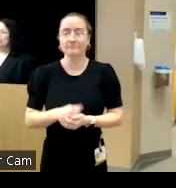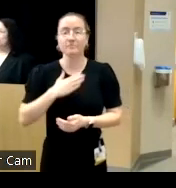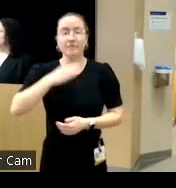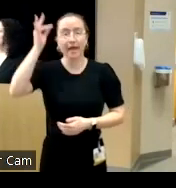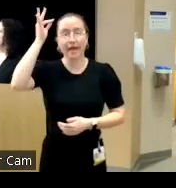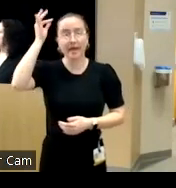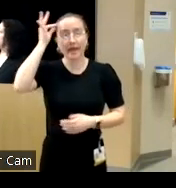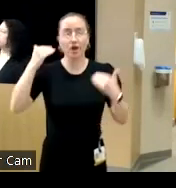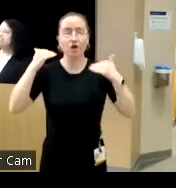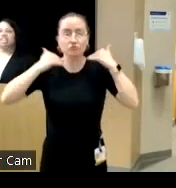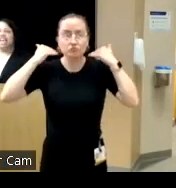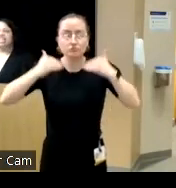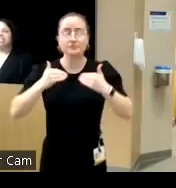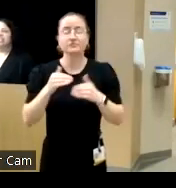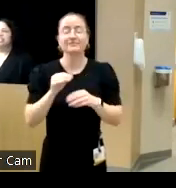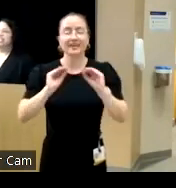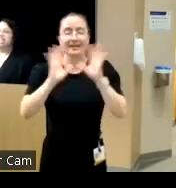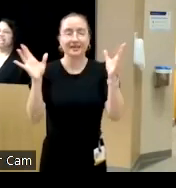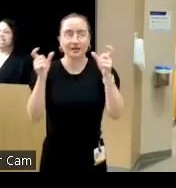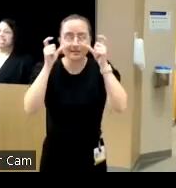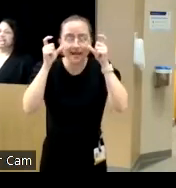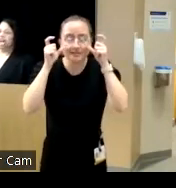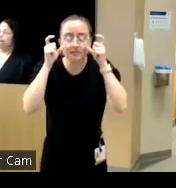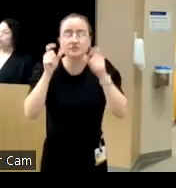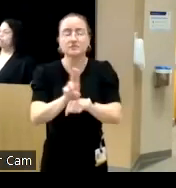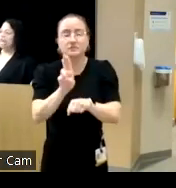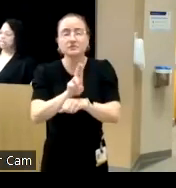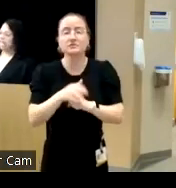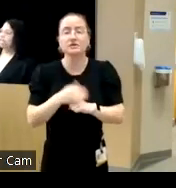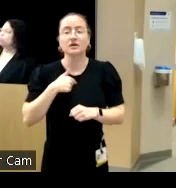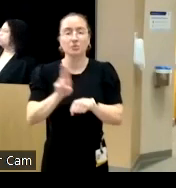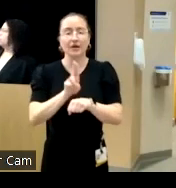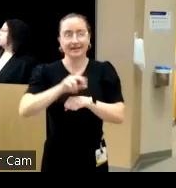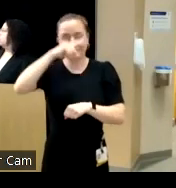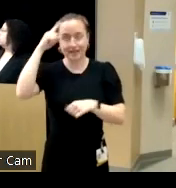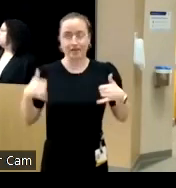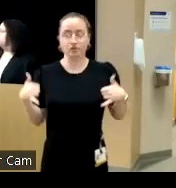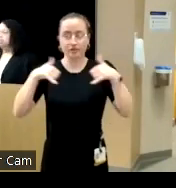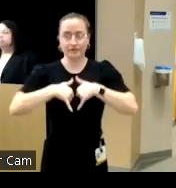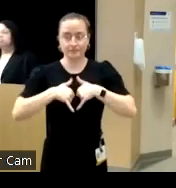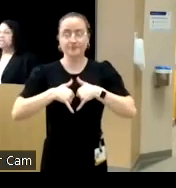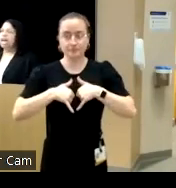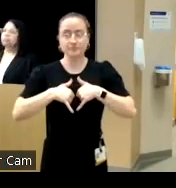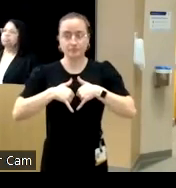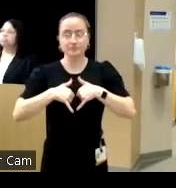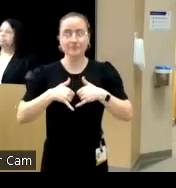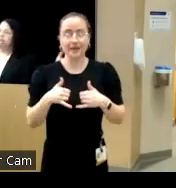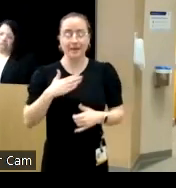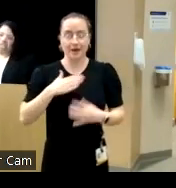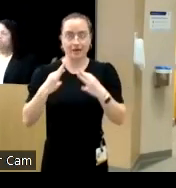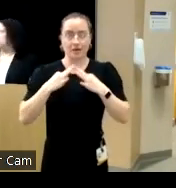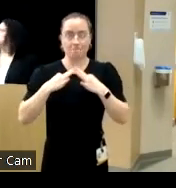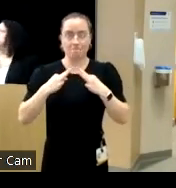length I'm wearing clear glasses and I have on a black jacket and a multi print top black pants you